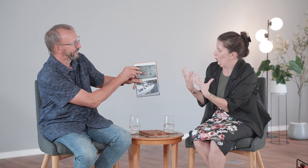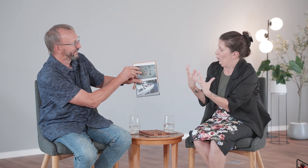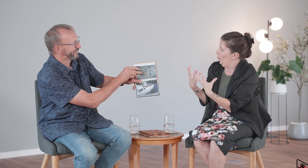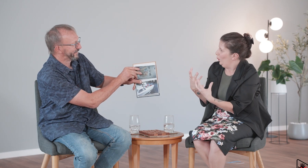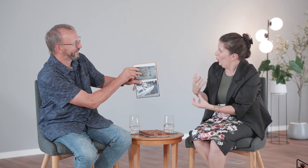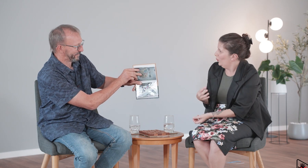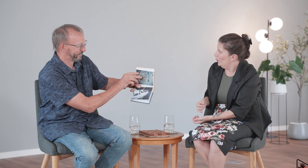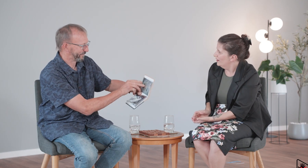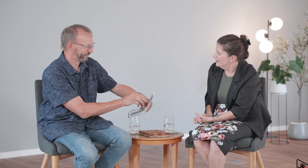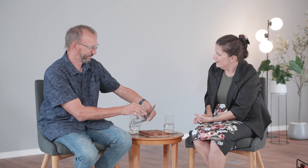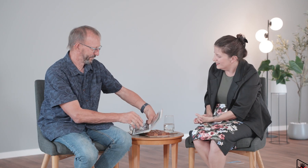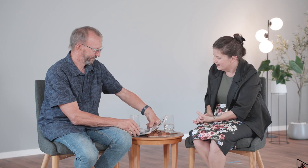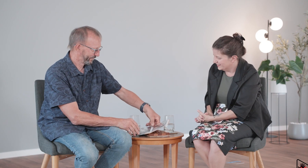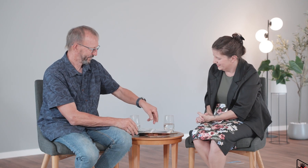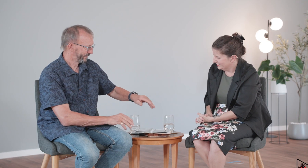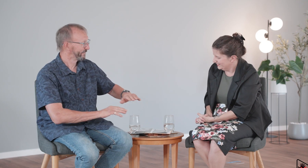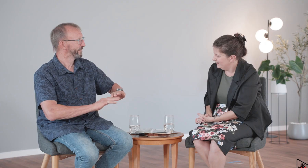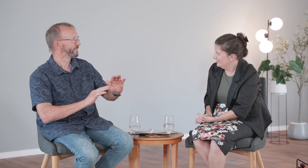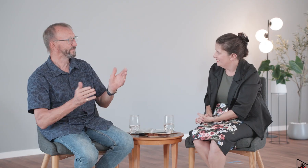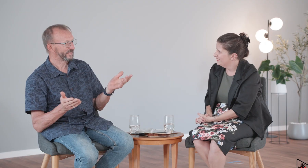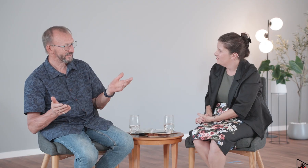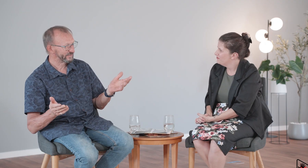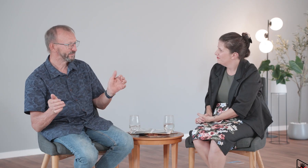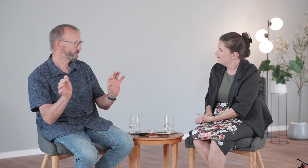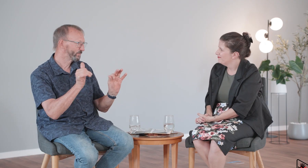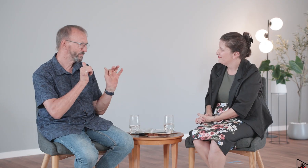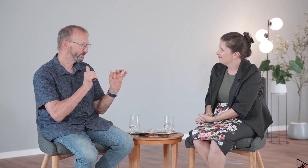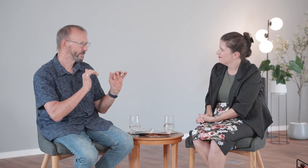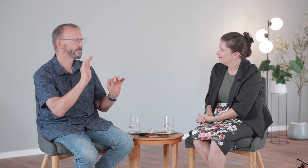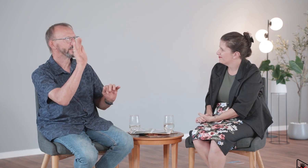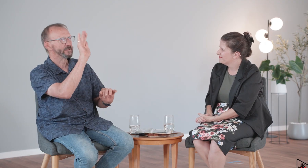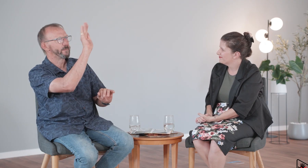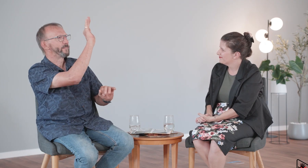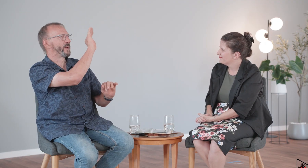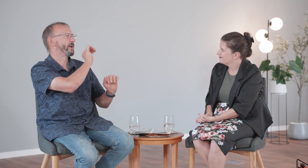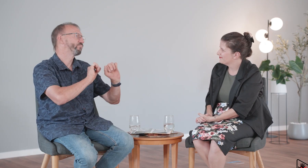That's really nice. It really stands out, doesn't it? Yeah. And then after that,